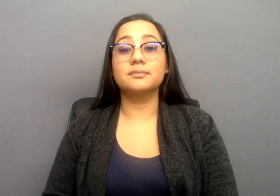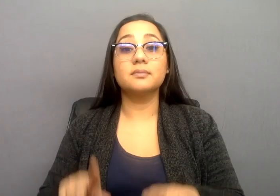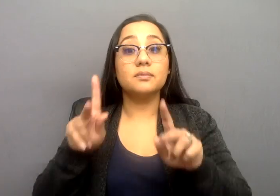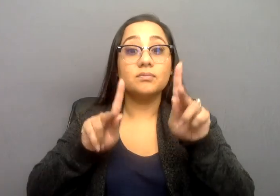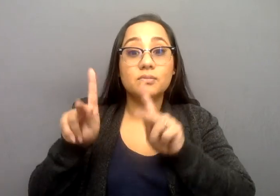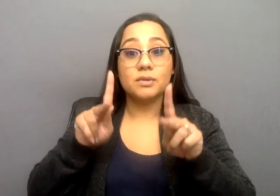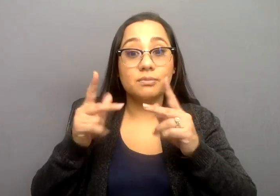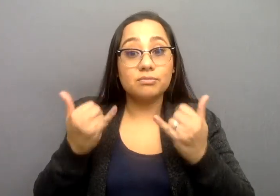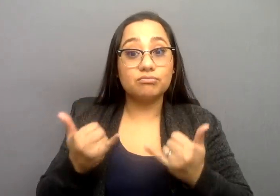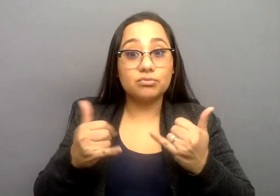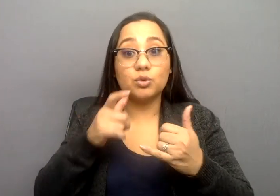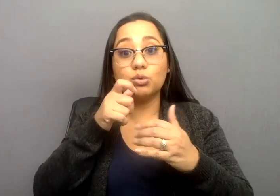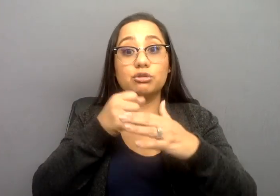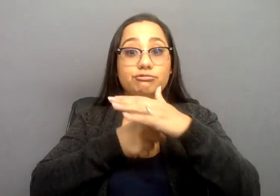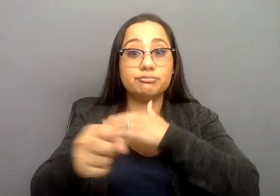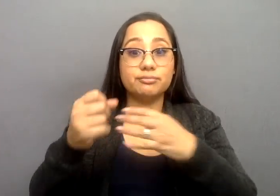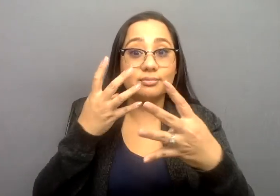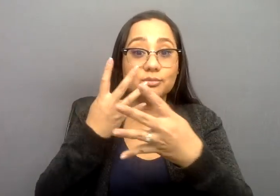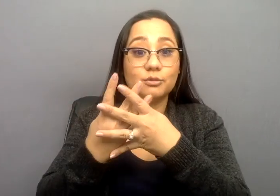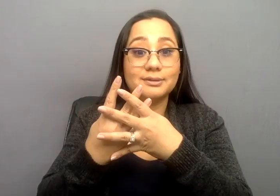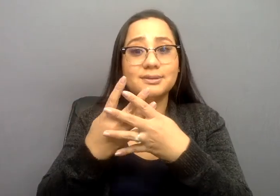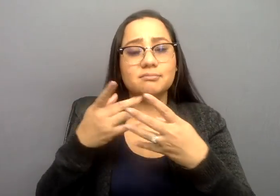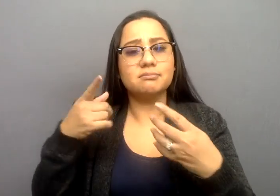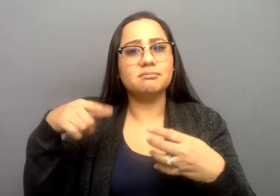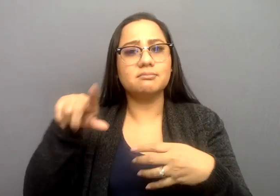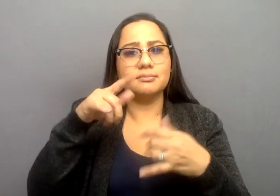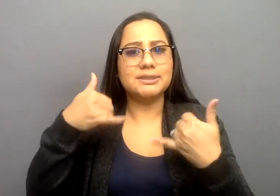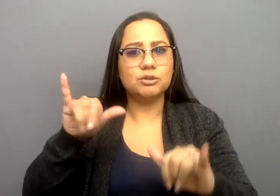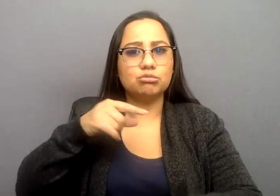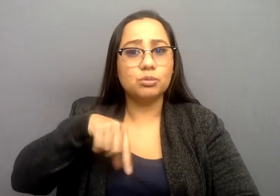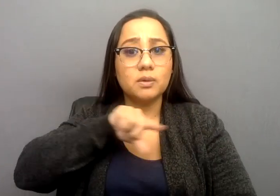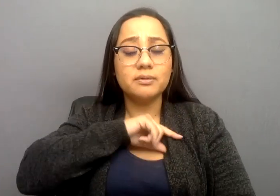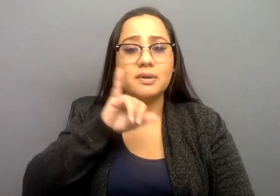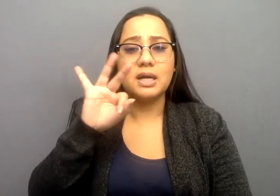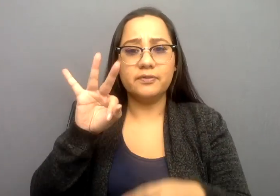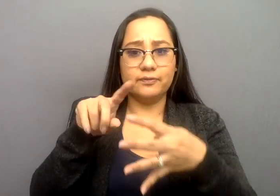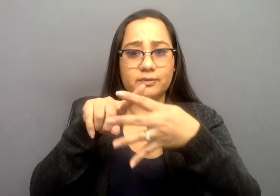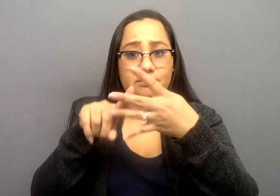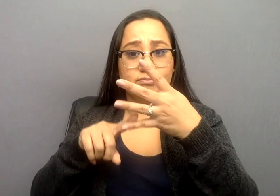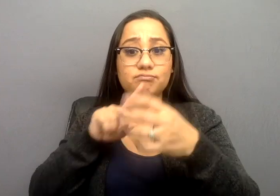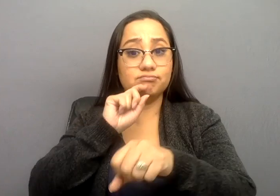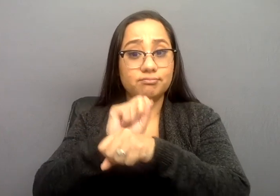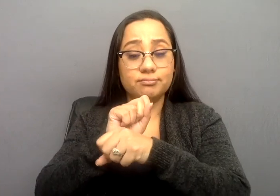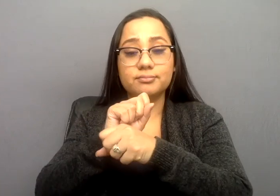Currently incarcerated people are eligible if all of the following are true: